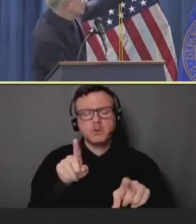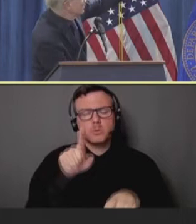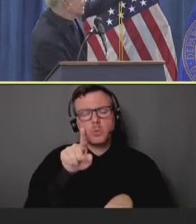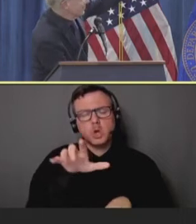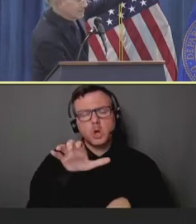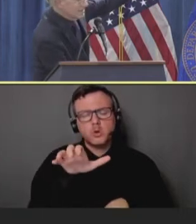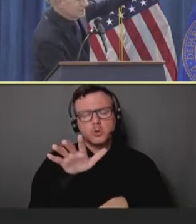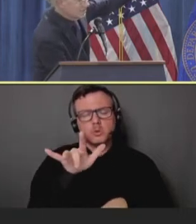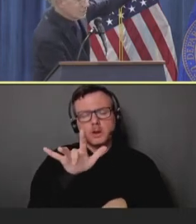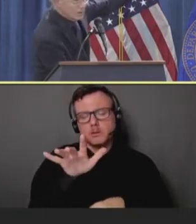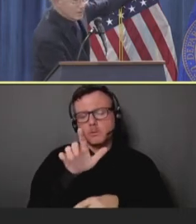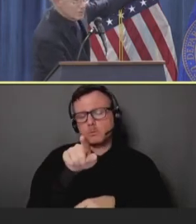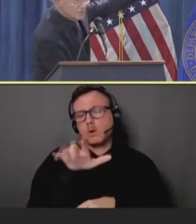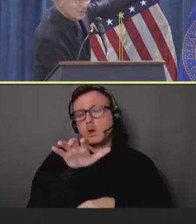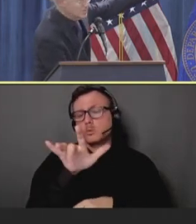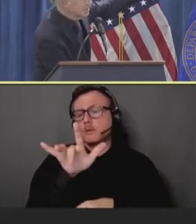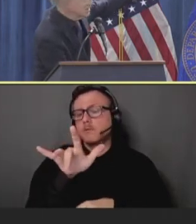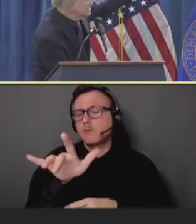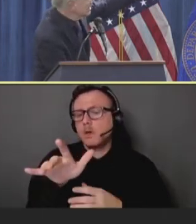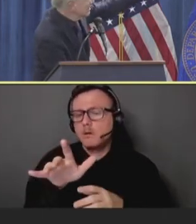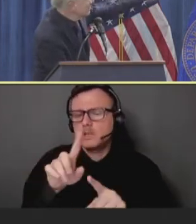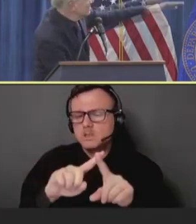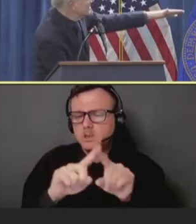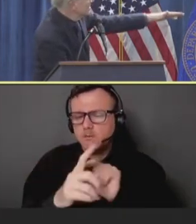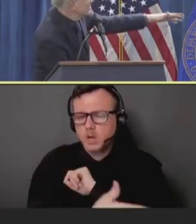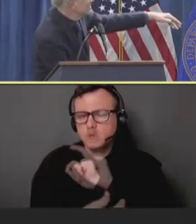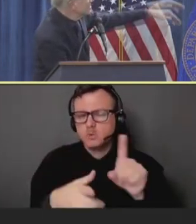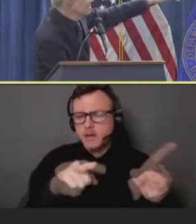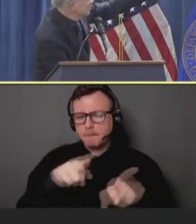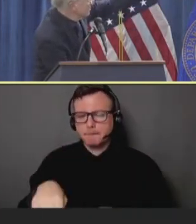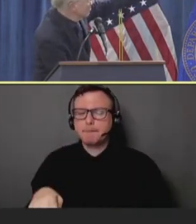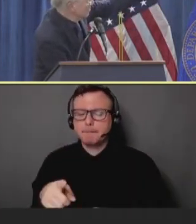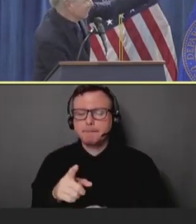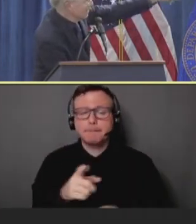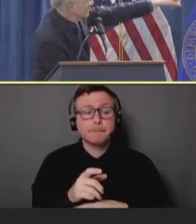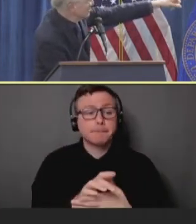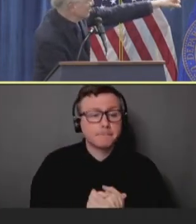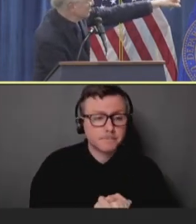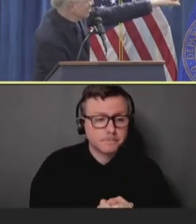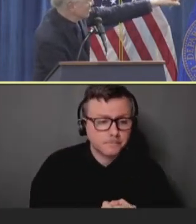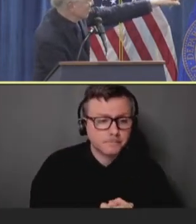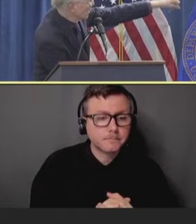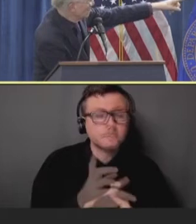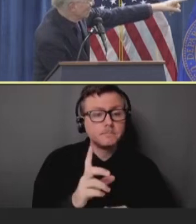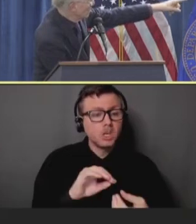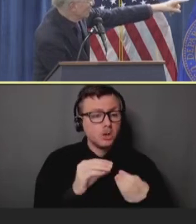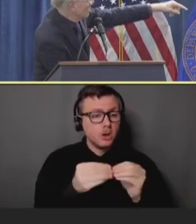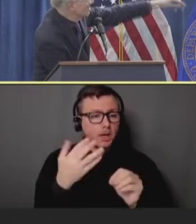get a listing starting in 2010 of the details, the number of cases caused by wild polio viruses,